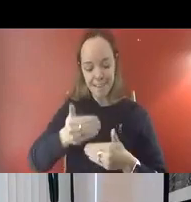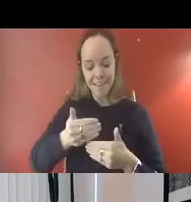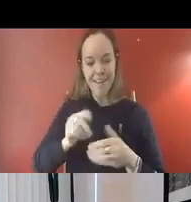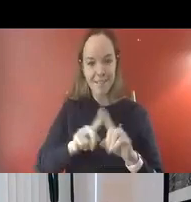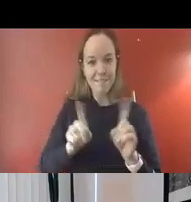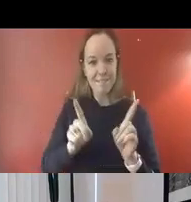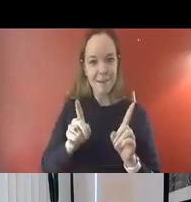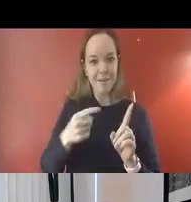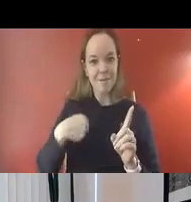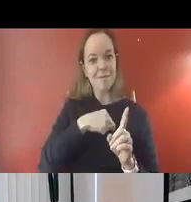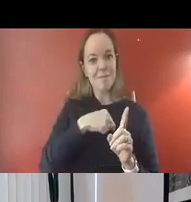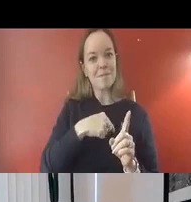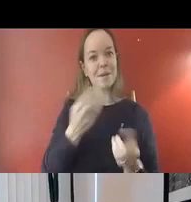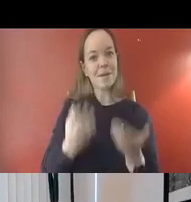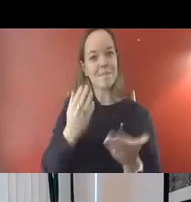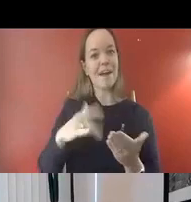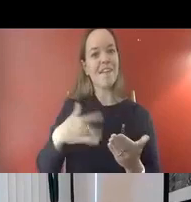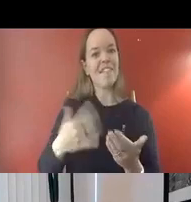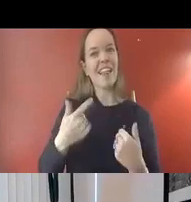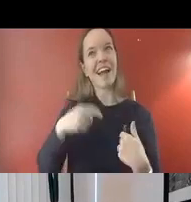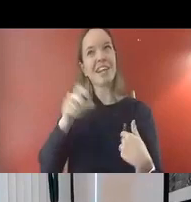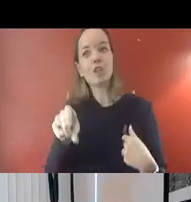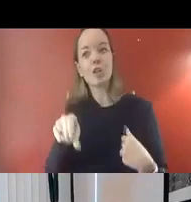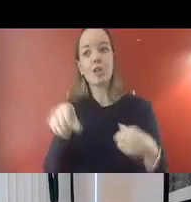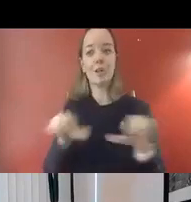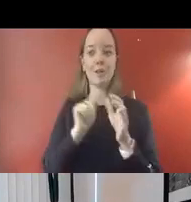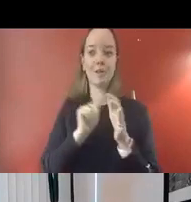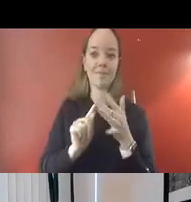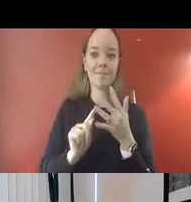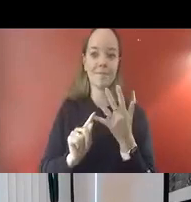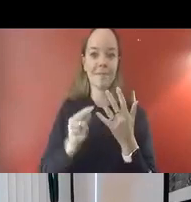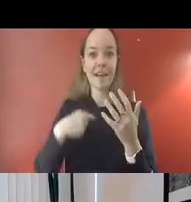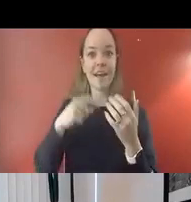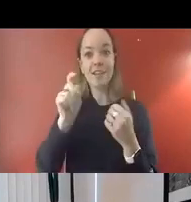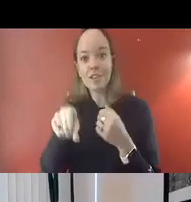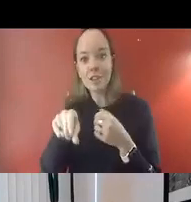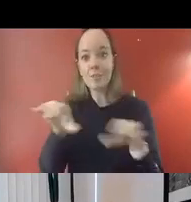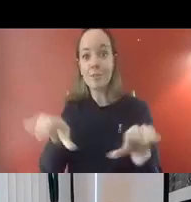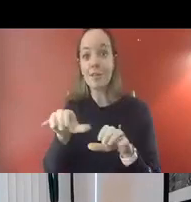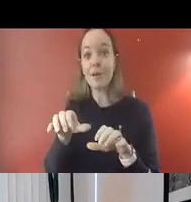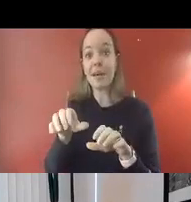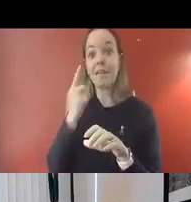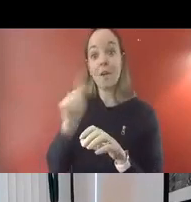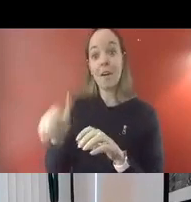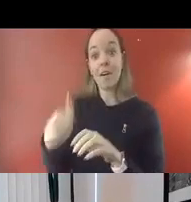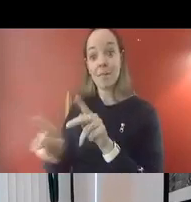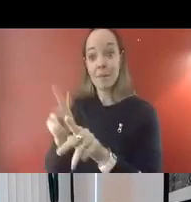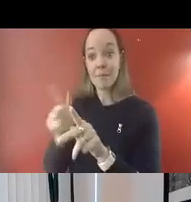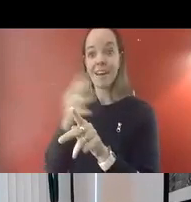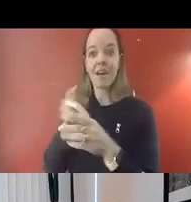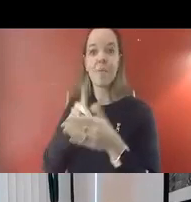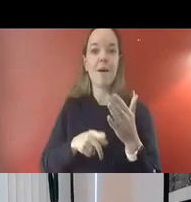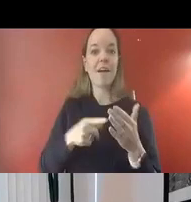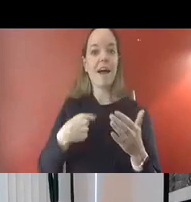statements. Not only about what we should might be prone to have a lot of should be doing for others, but what we should statements. Not only about what we should be able to handle ourselves. And that in be doing for others, but what we should